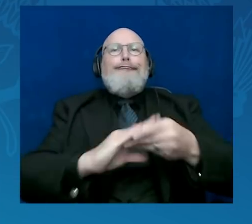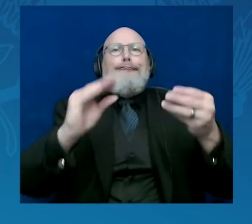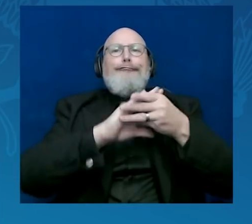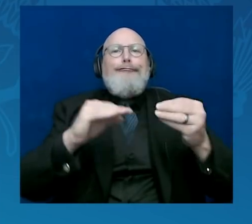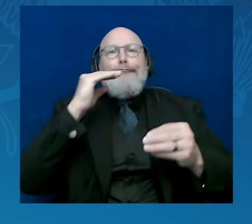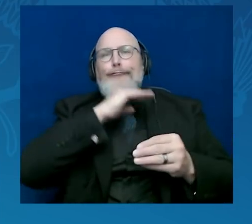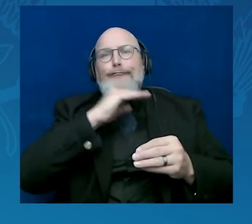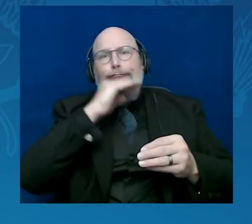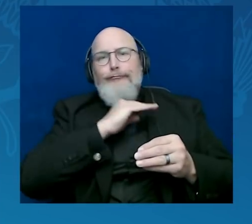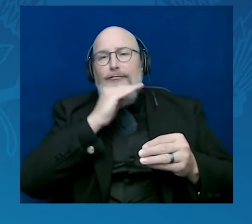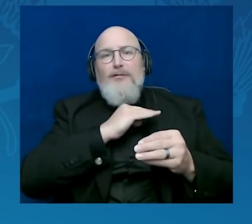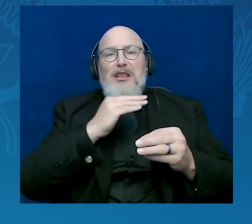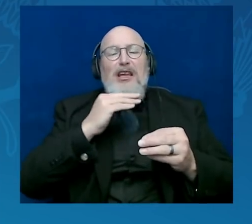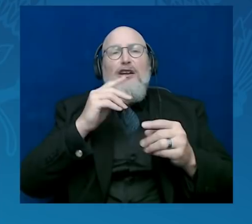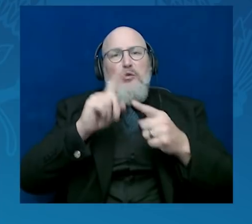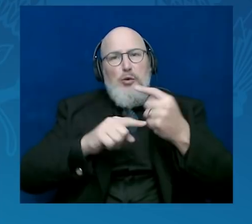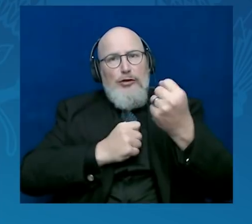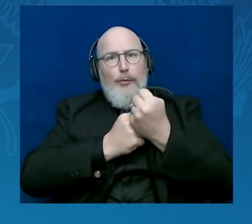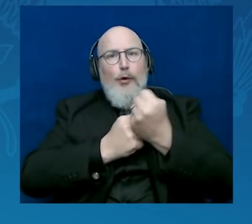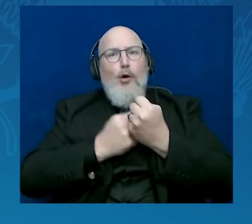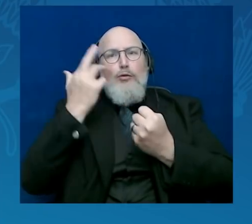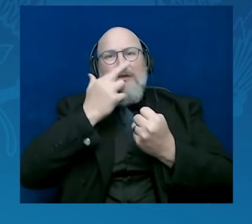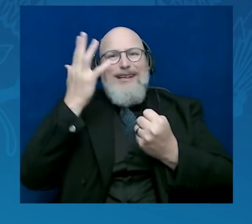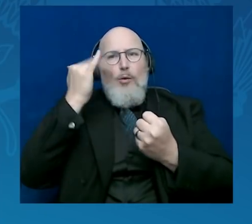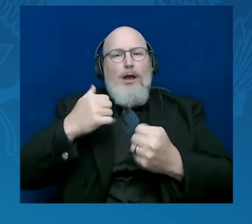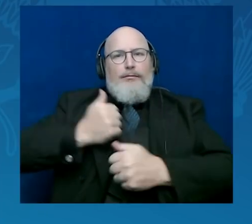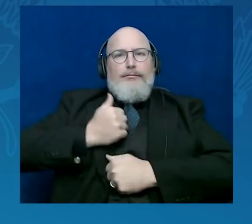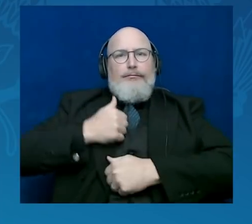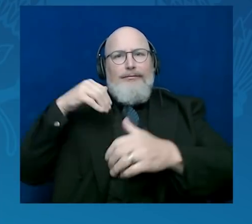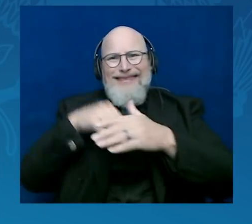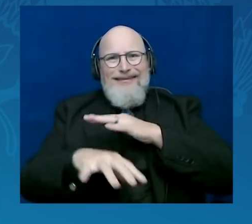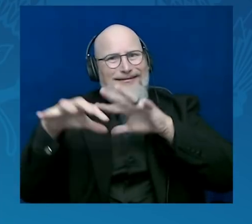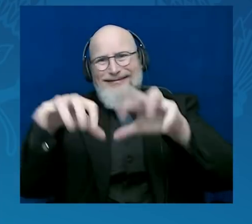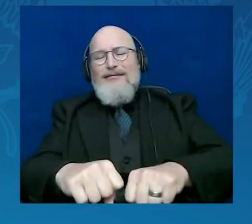and it will amass troops and firepower in plain sight.